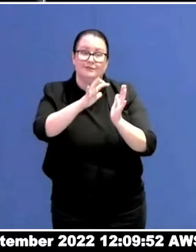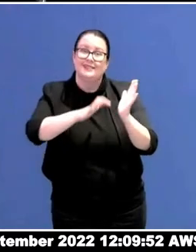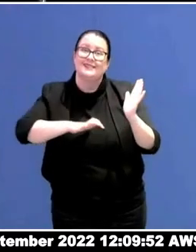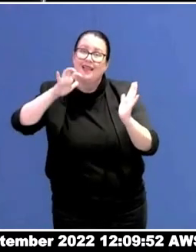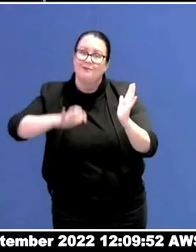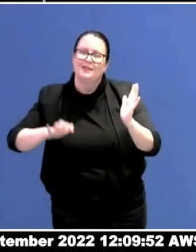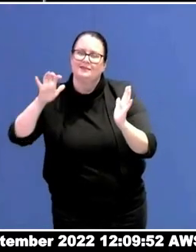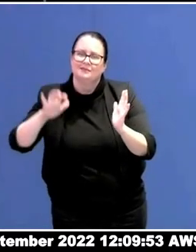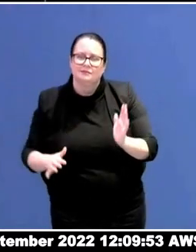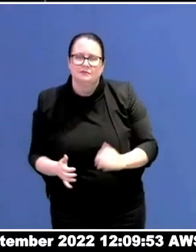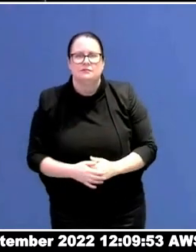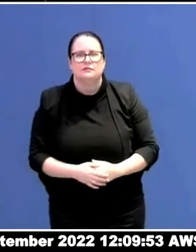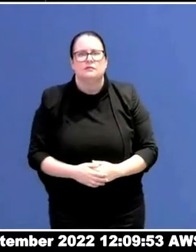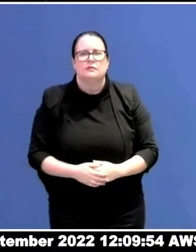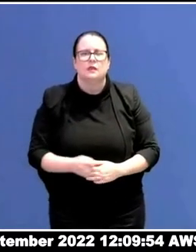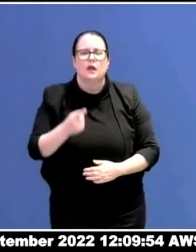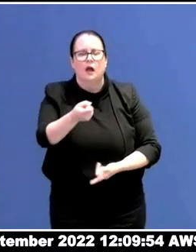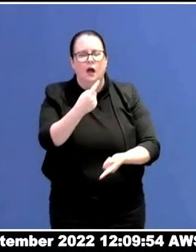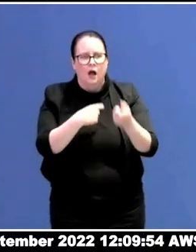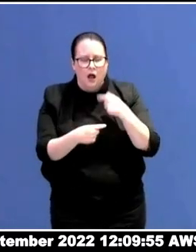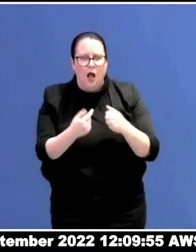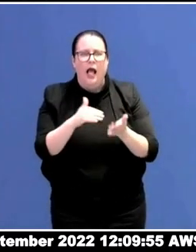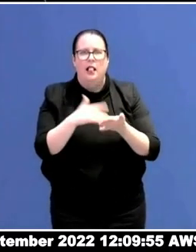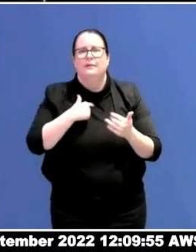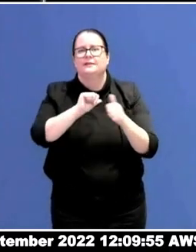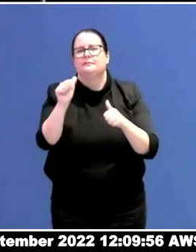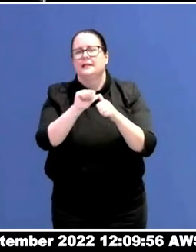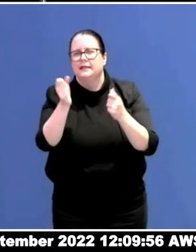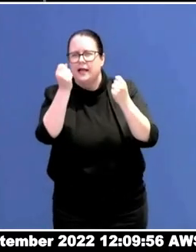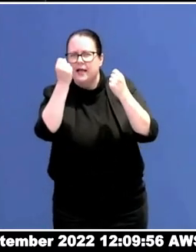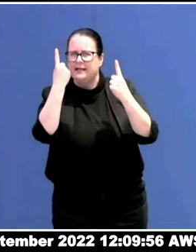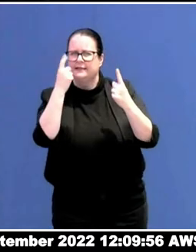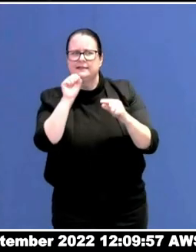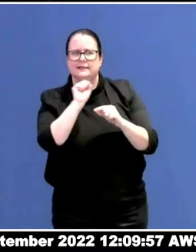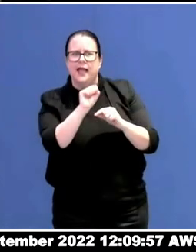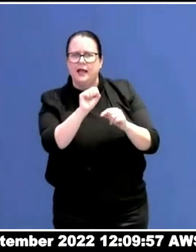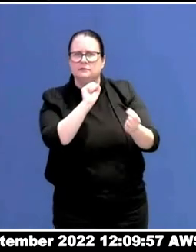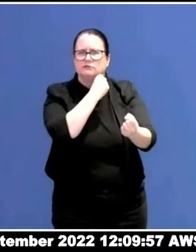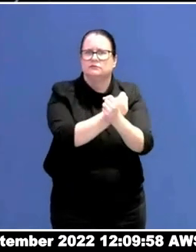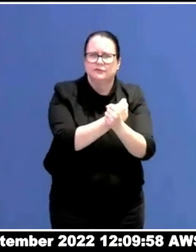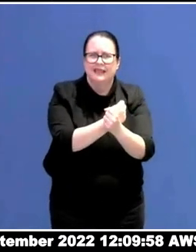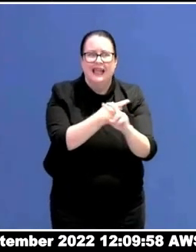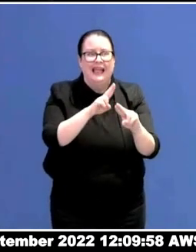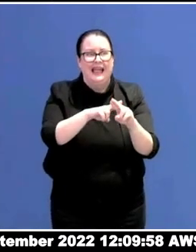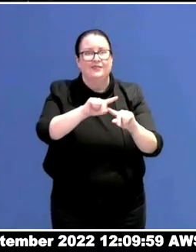You have given us some insights into how a different approach to people in prison and